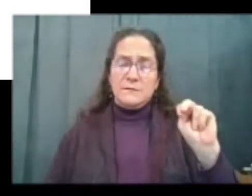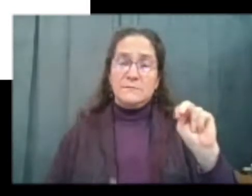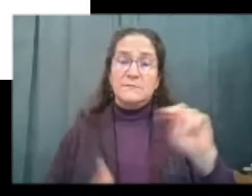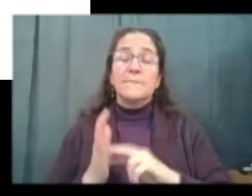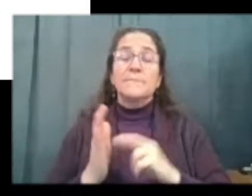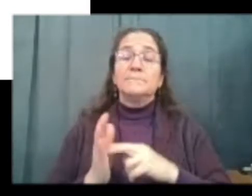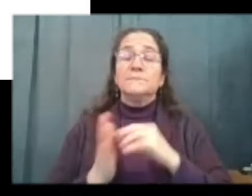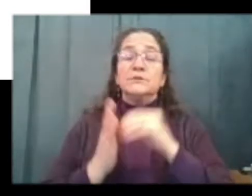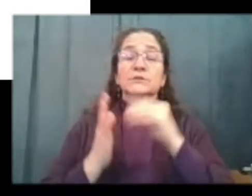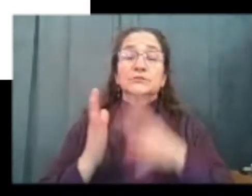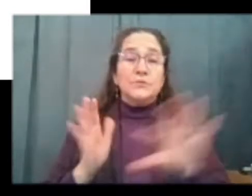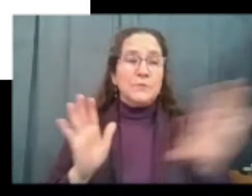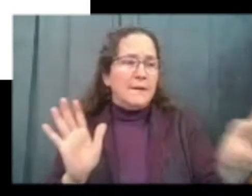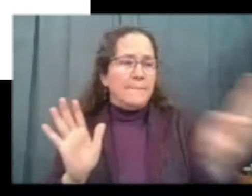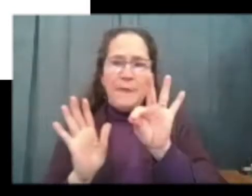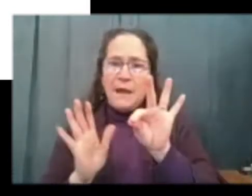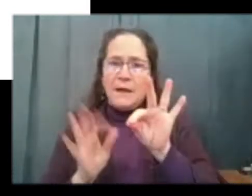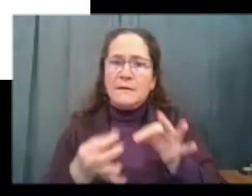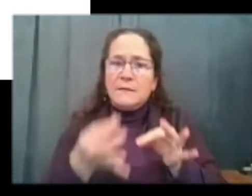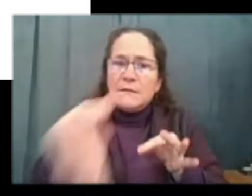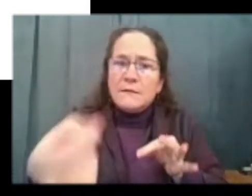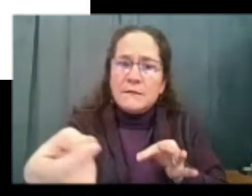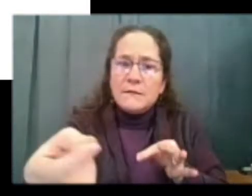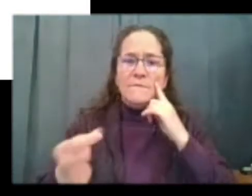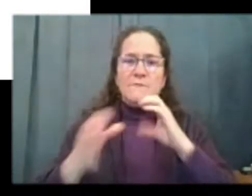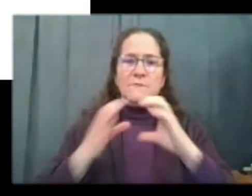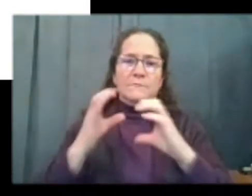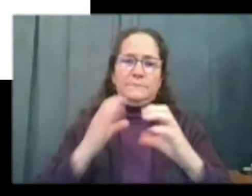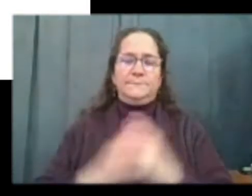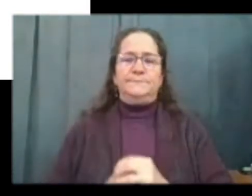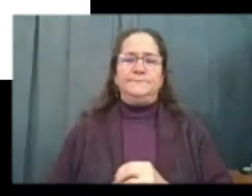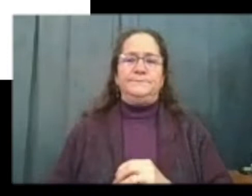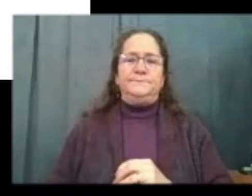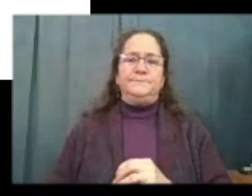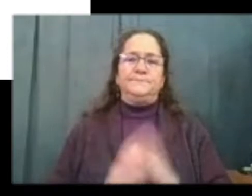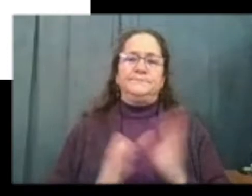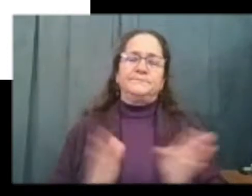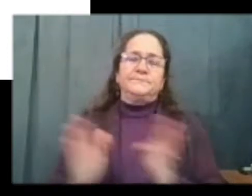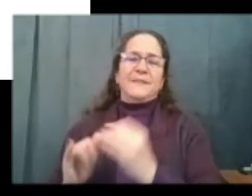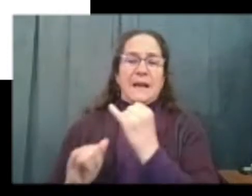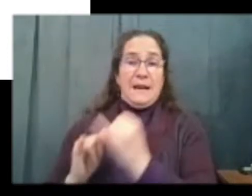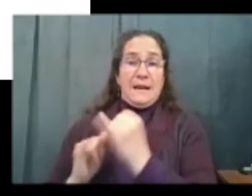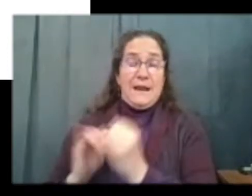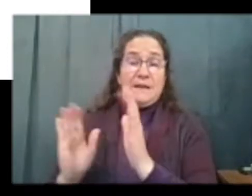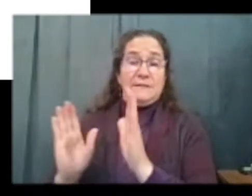by choosing from the icons. And then lastly, we have a keyboard